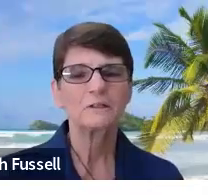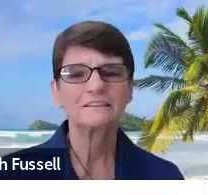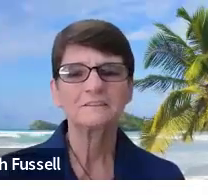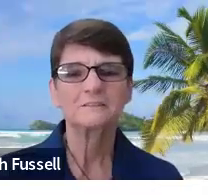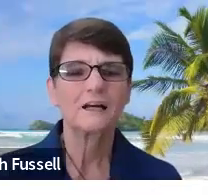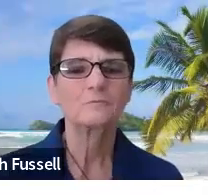Okay.